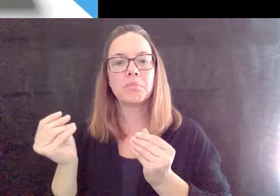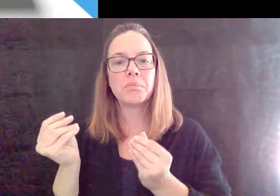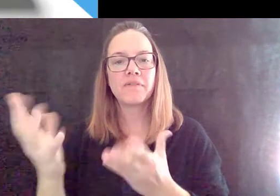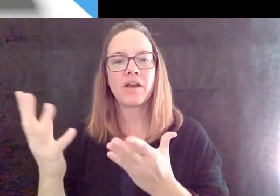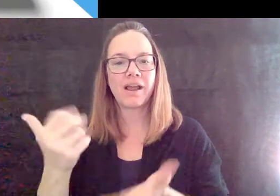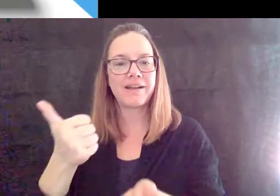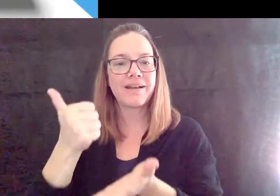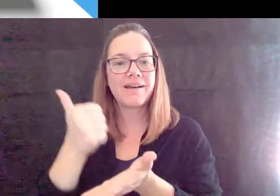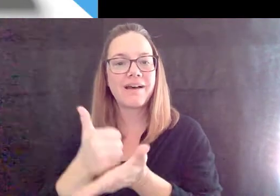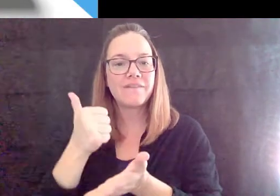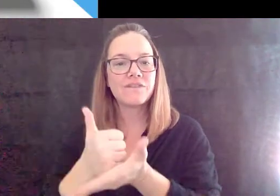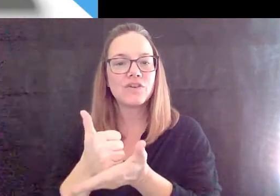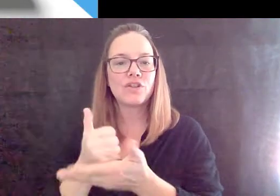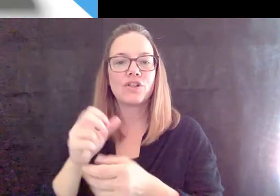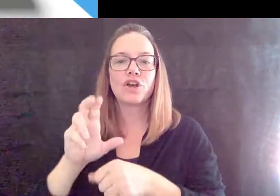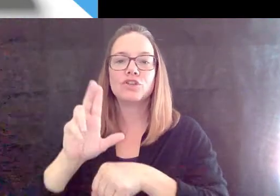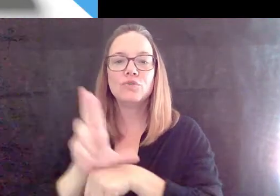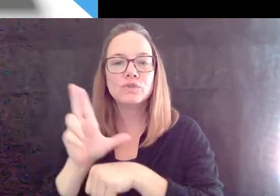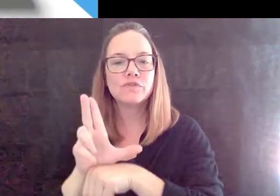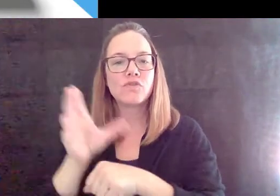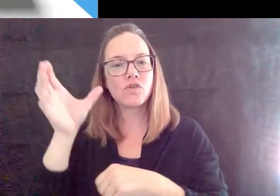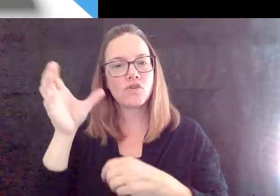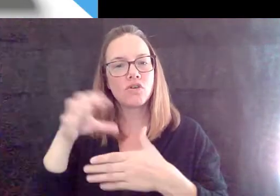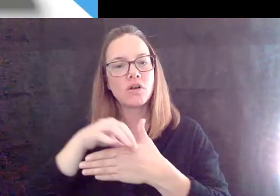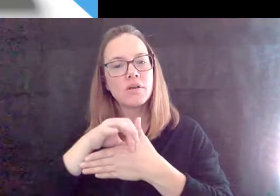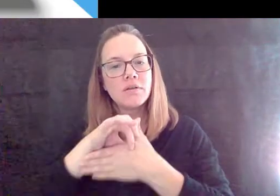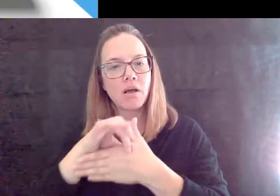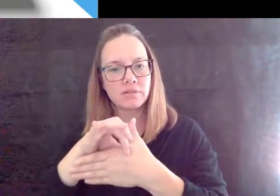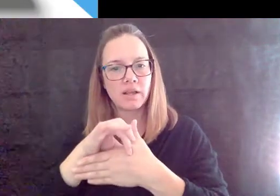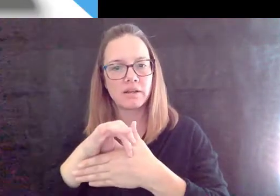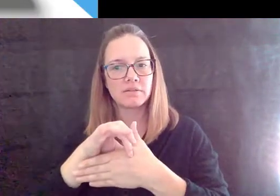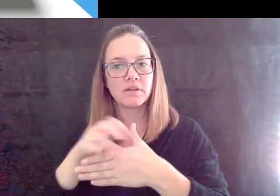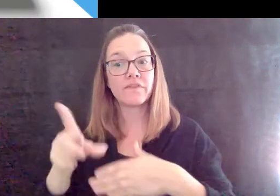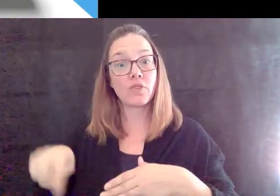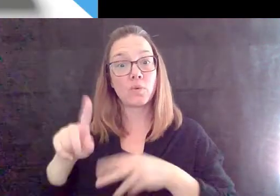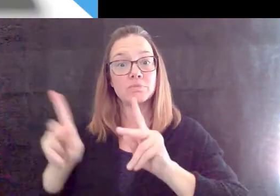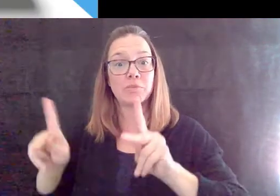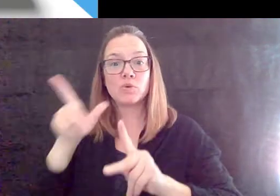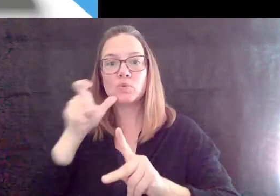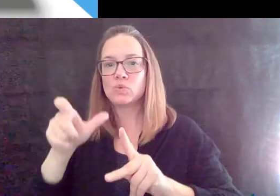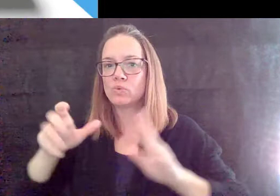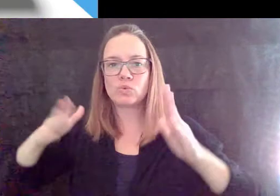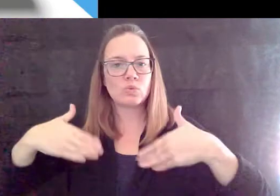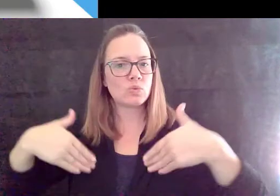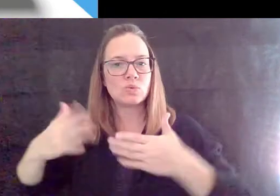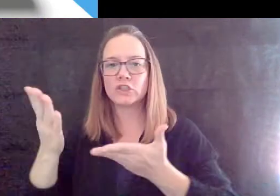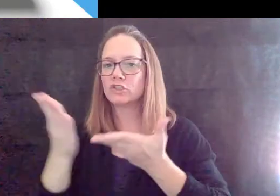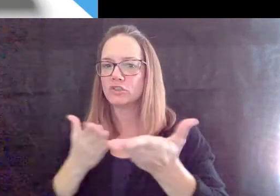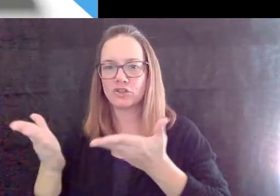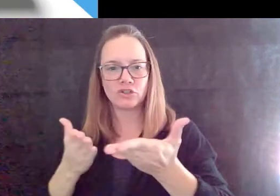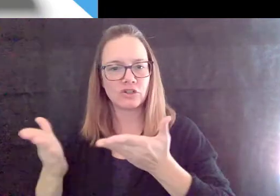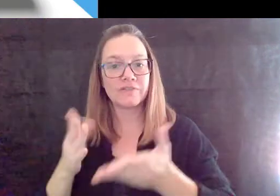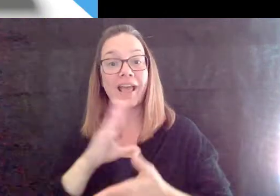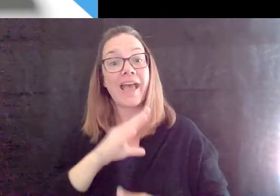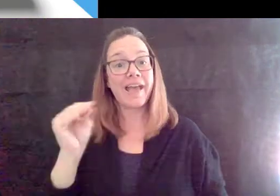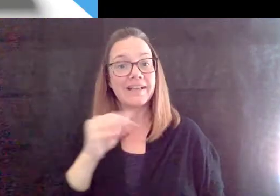provides helpful, useful content to people we have yet to serve and to our staff.